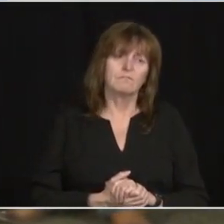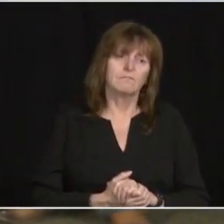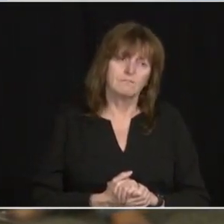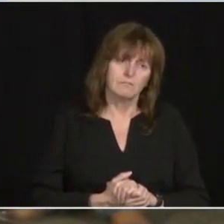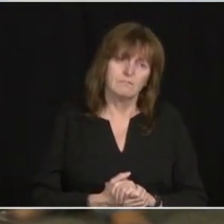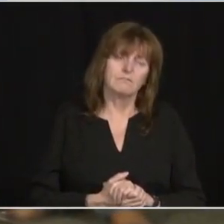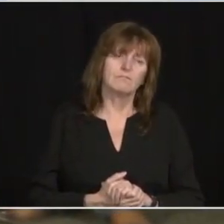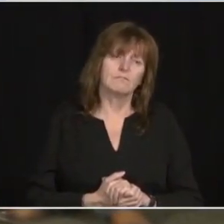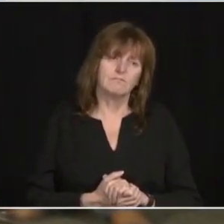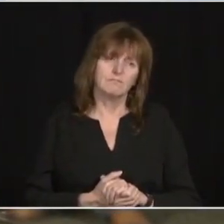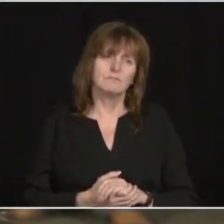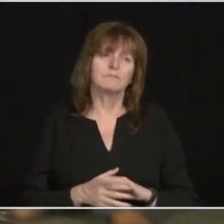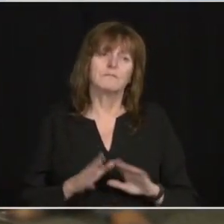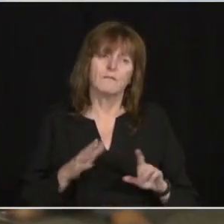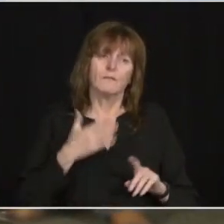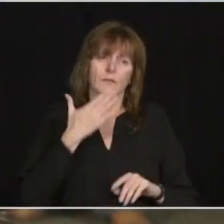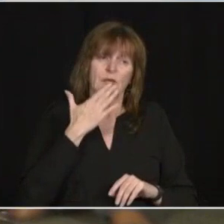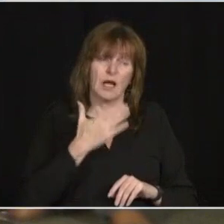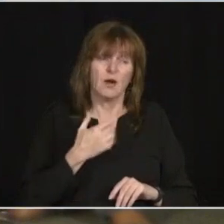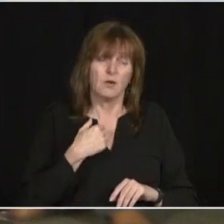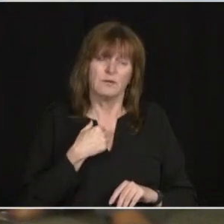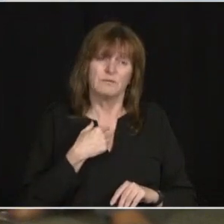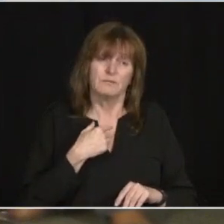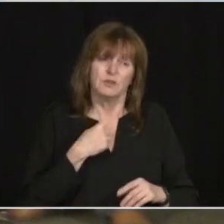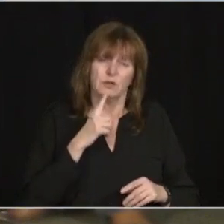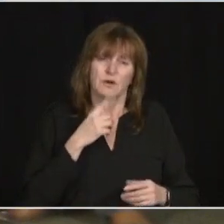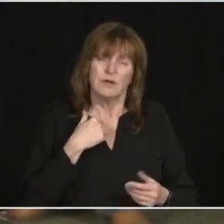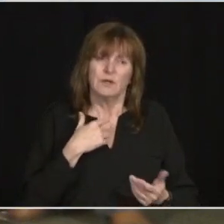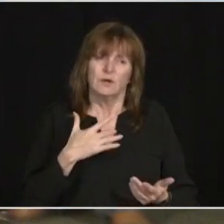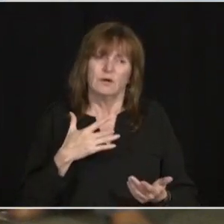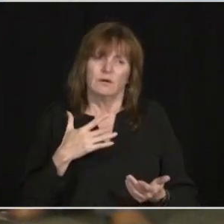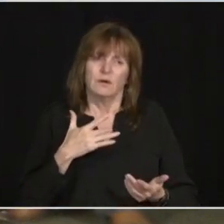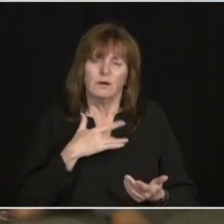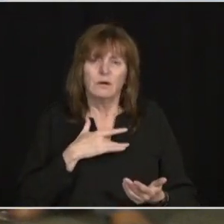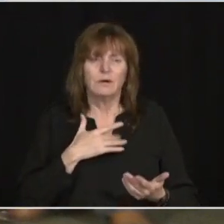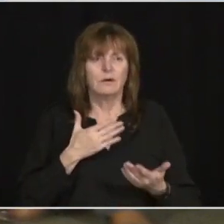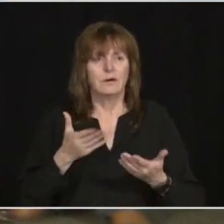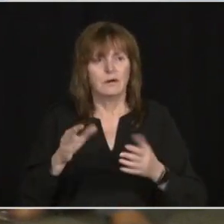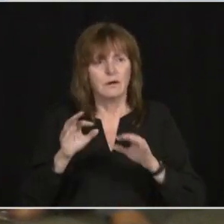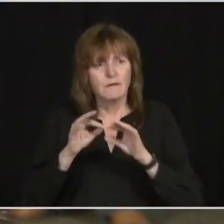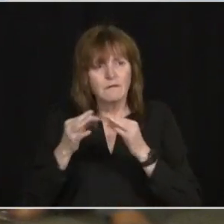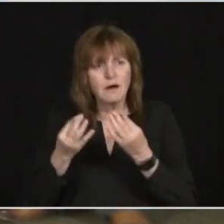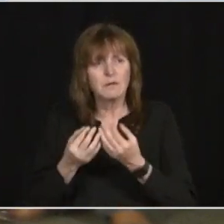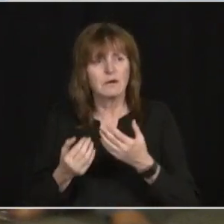deepest sympathies to the family of our personal support worker who has lost